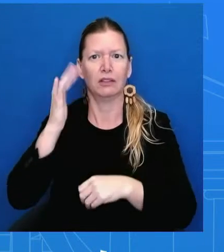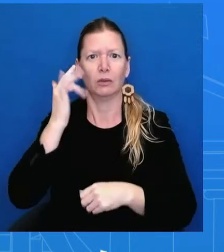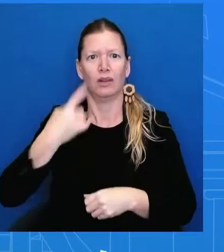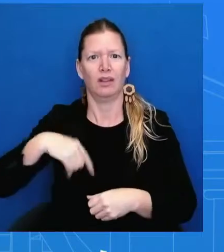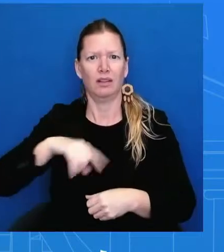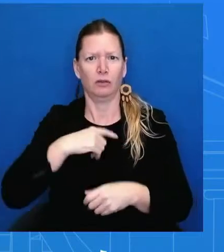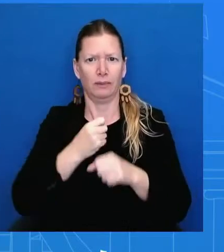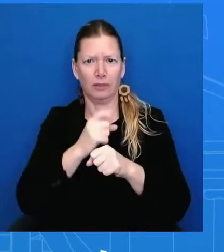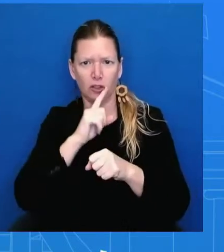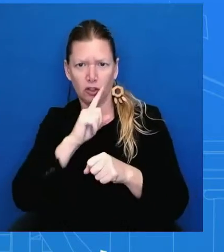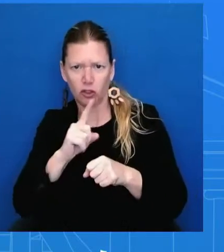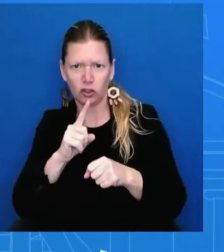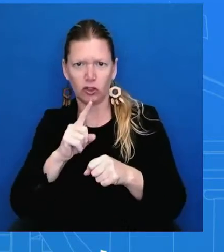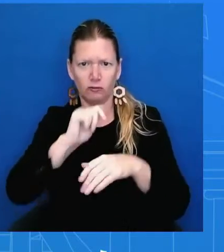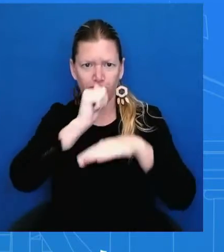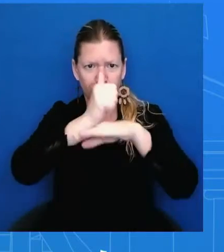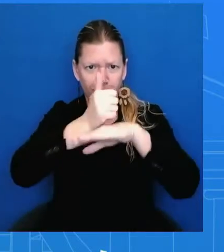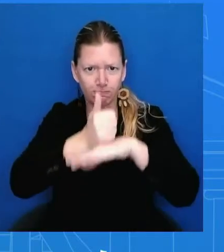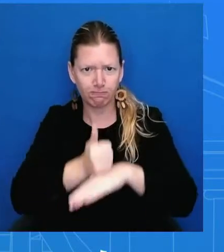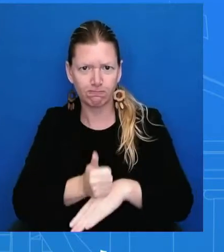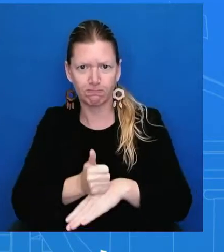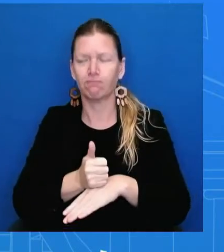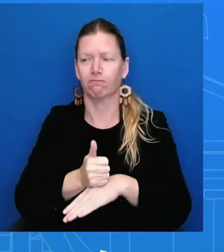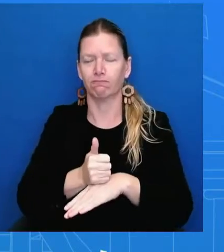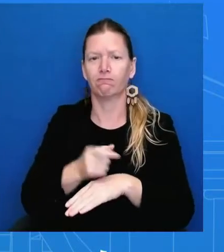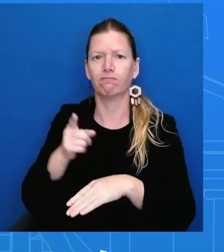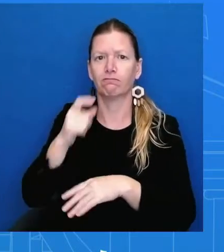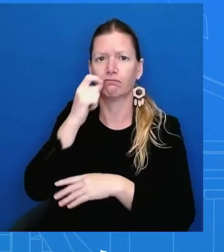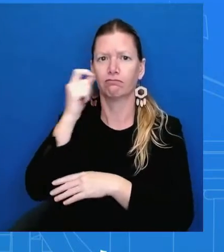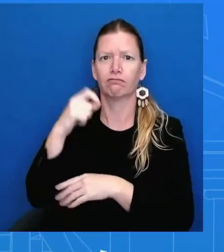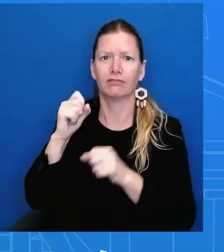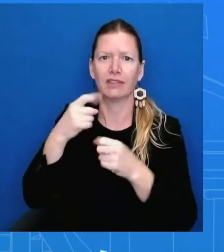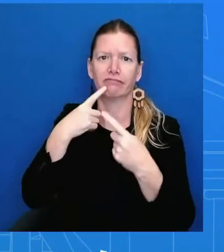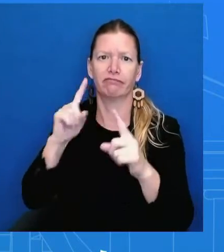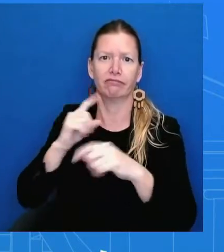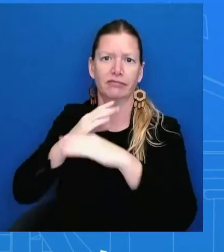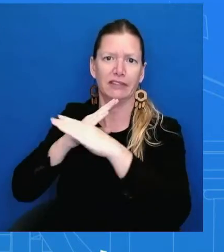You mentioned that it was 10 years ago that the 2 percent GDP goal was set.